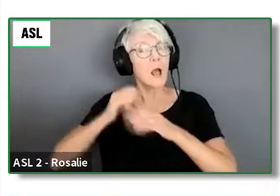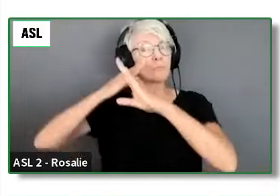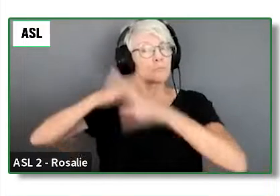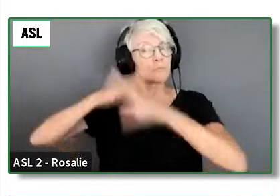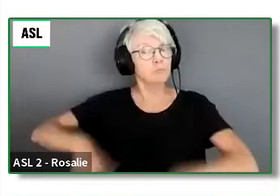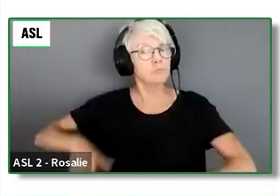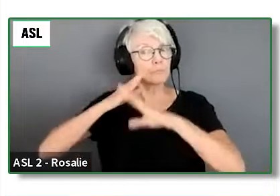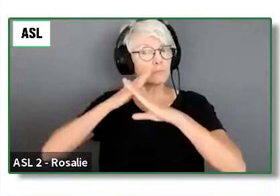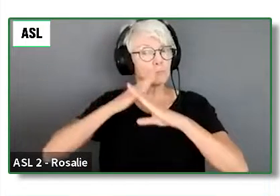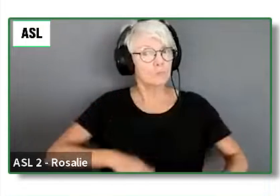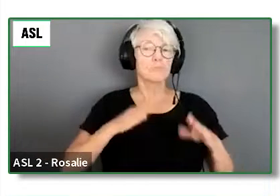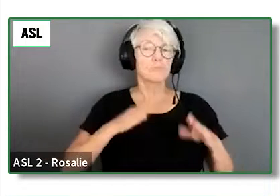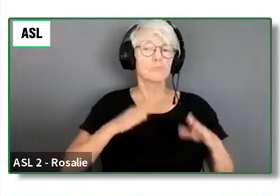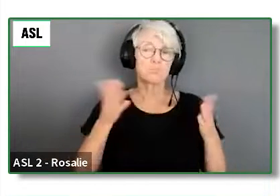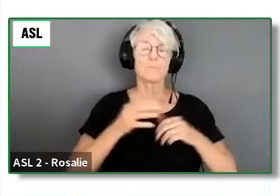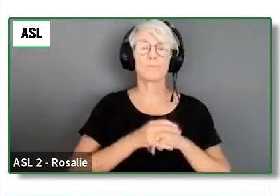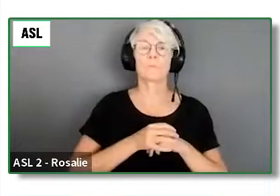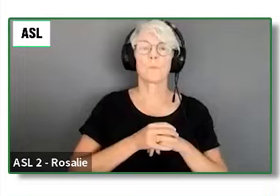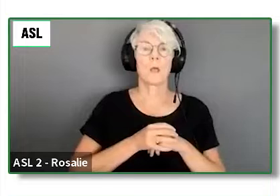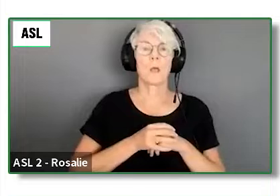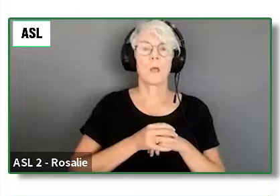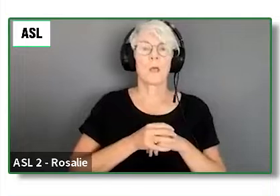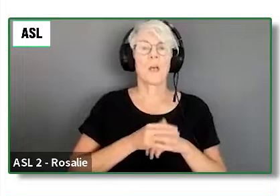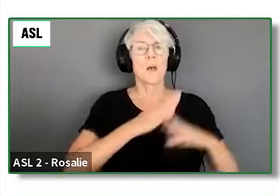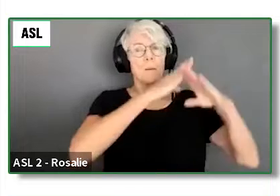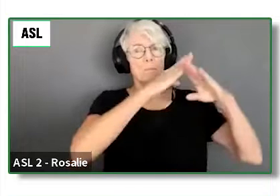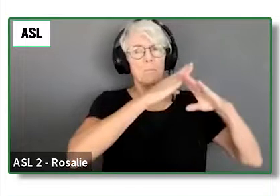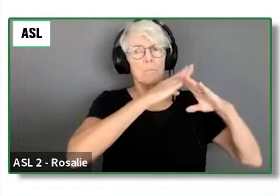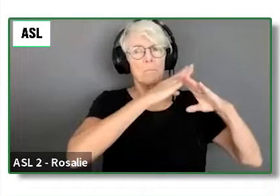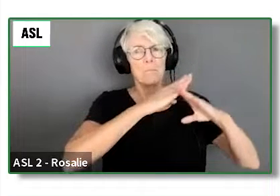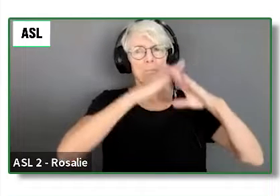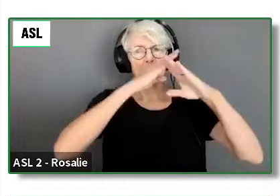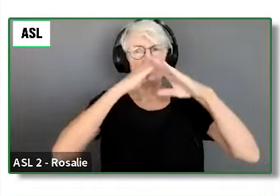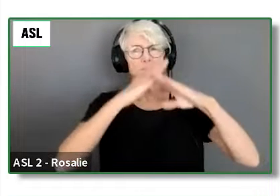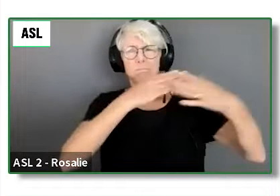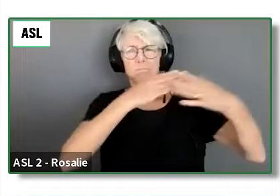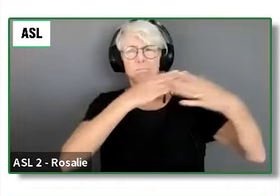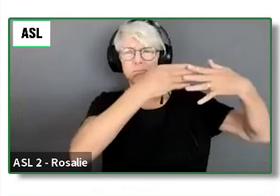and part of the reason that the list of barriers is so extensive is that